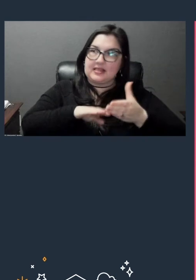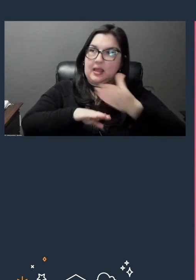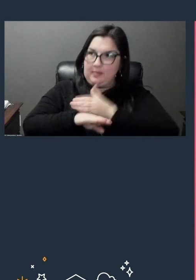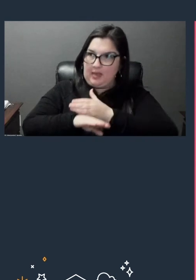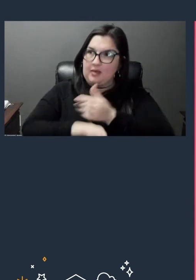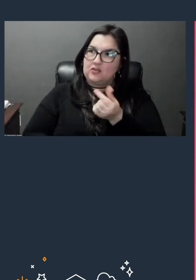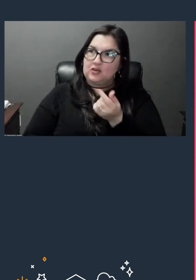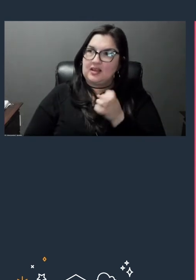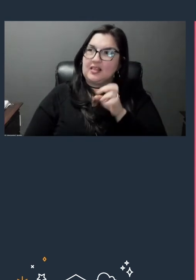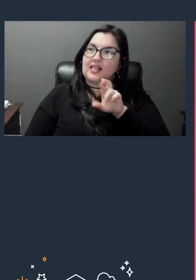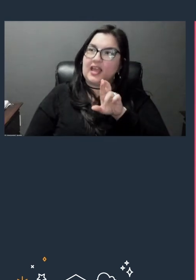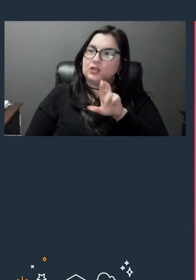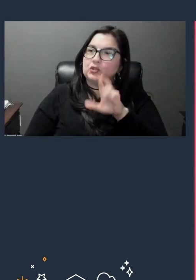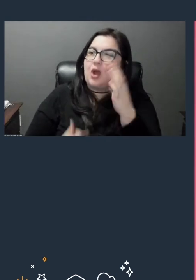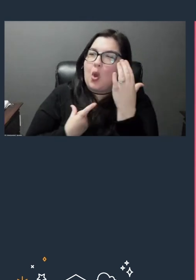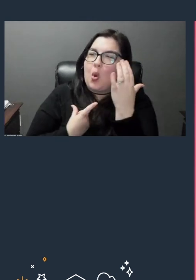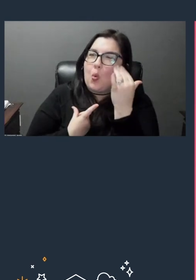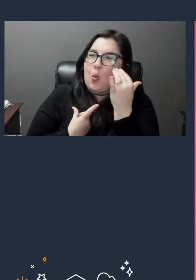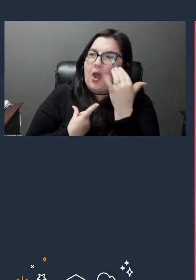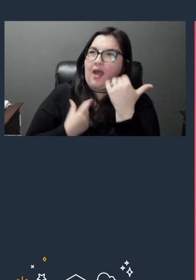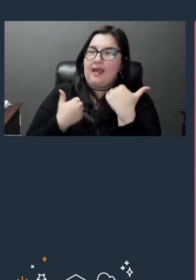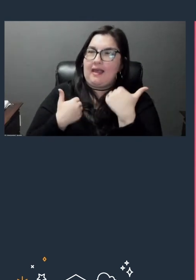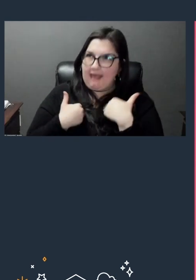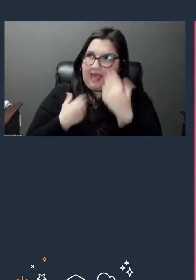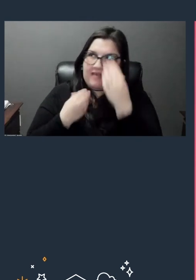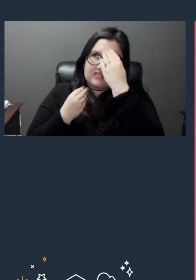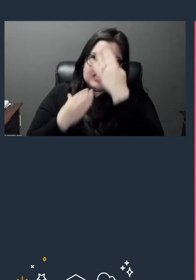Why is having a data archiving strategy so important?